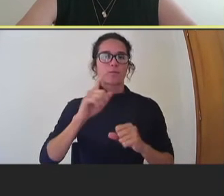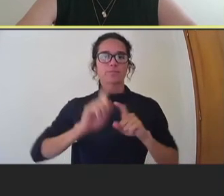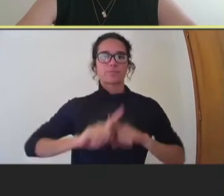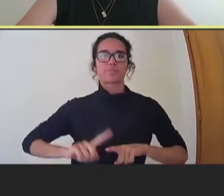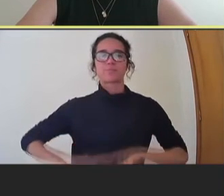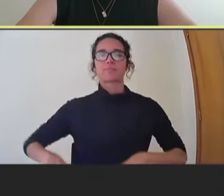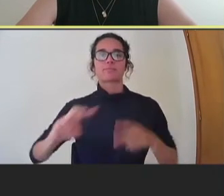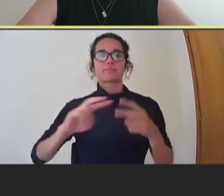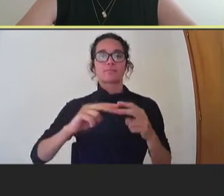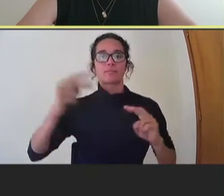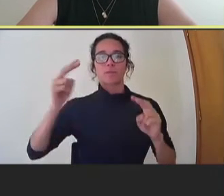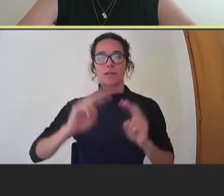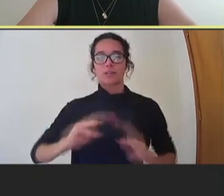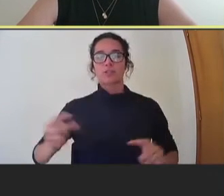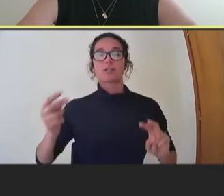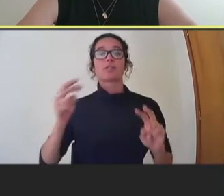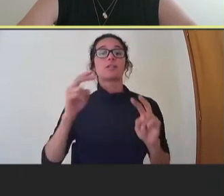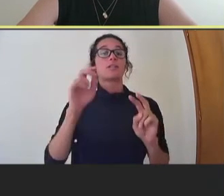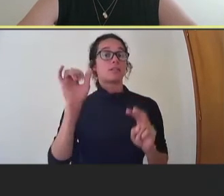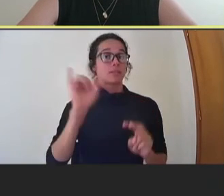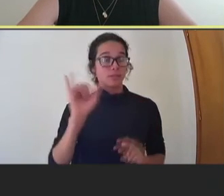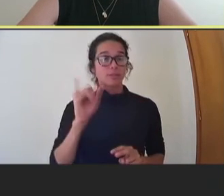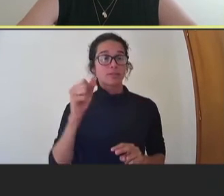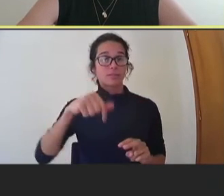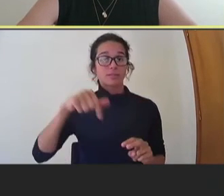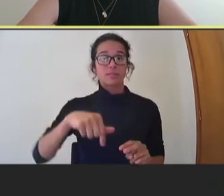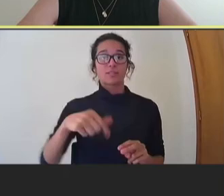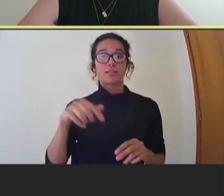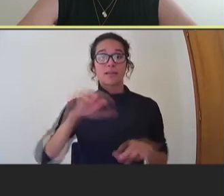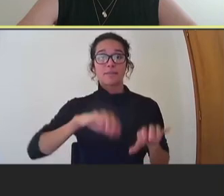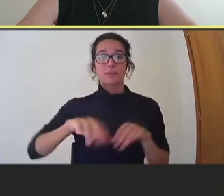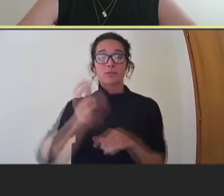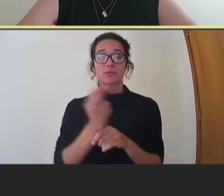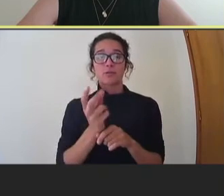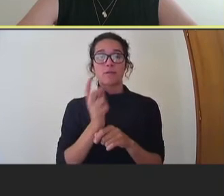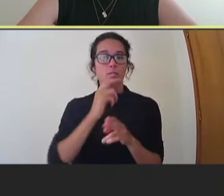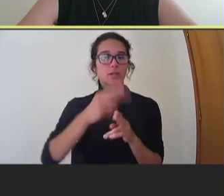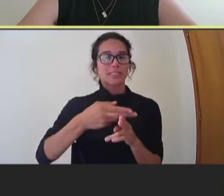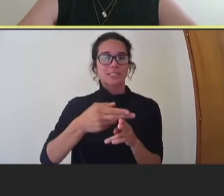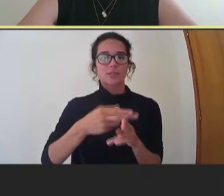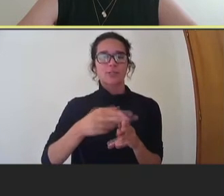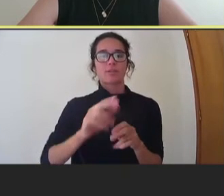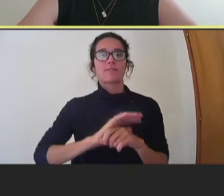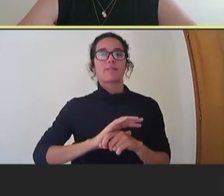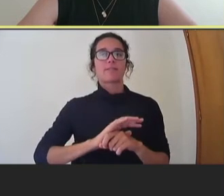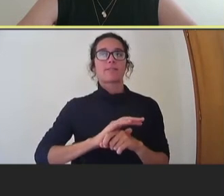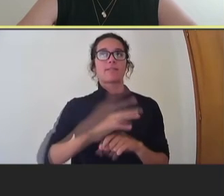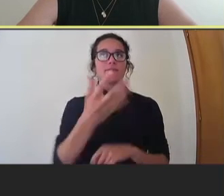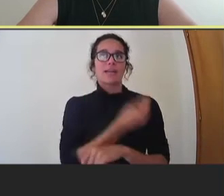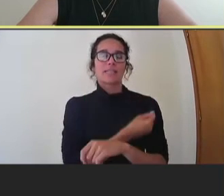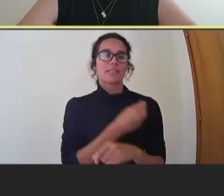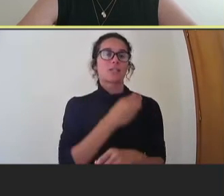because this adjuvant is used in our seasonal vaccine worldwide, we have a very extensive